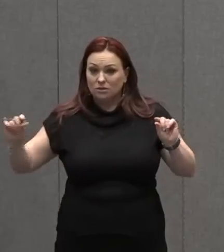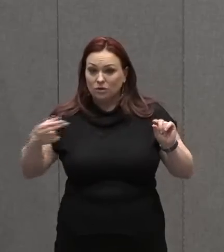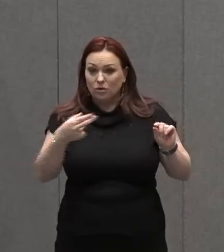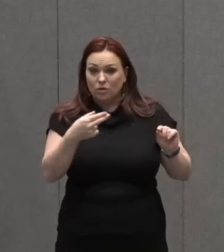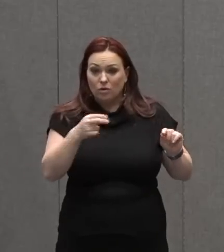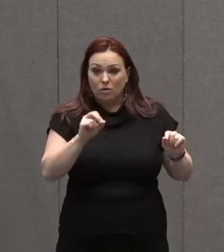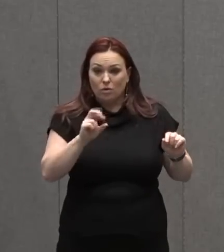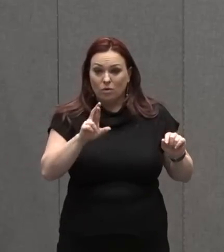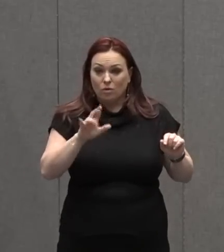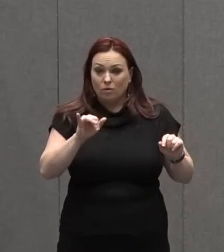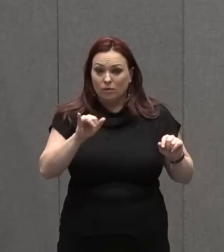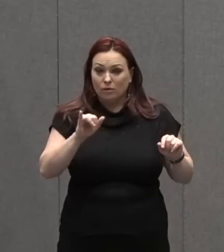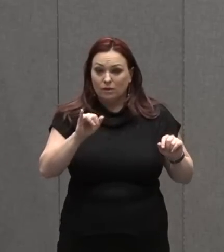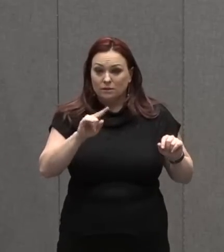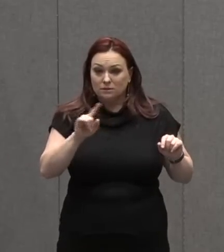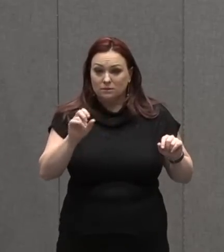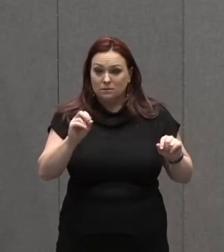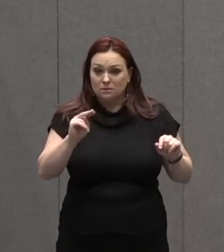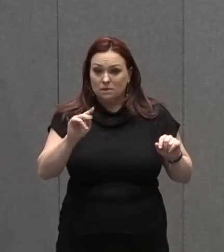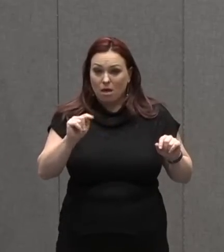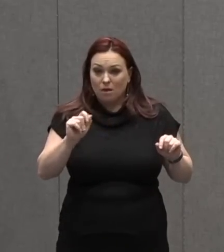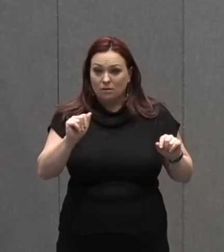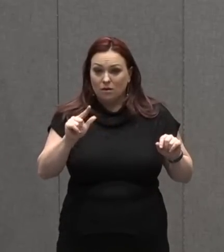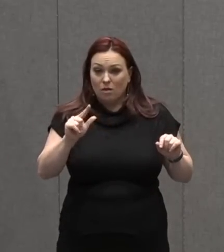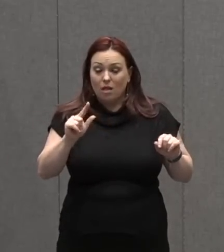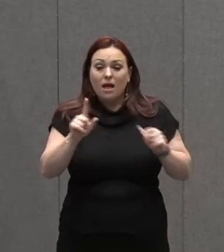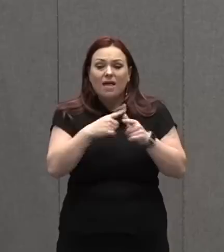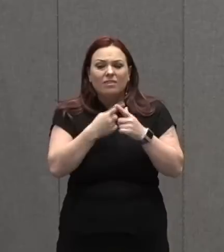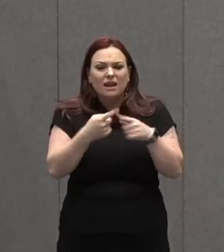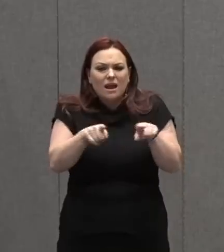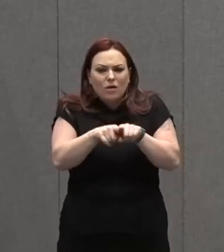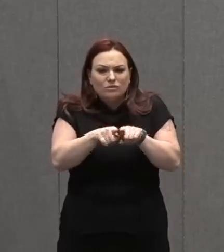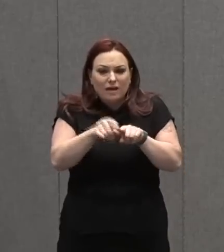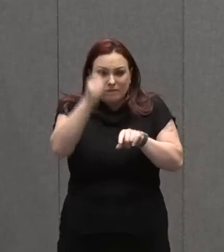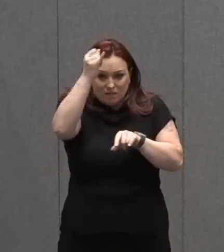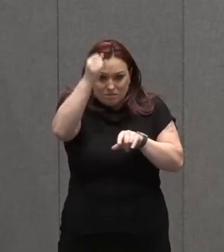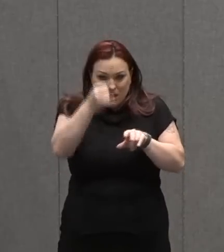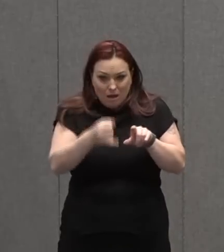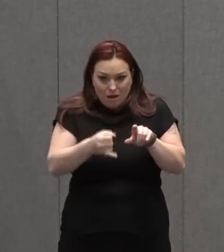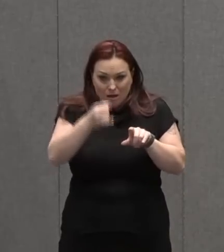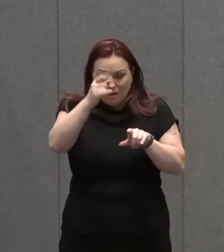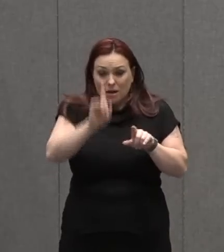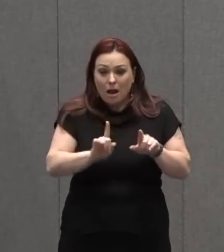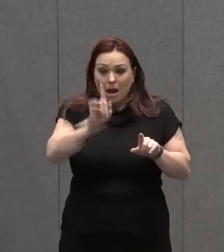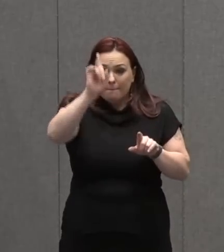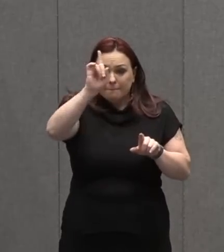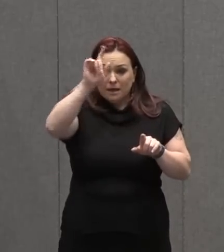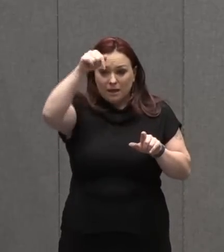and I have a line that goes up and down, that's vertical, goes up and down.